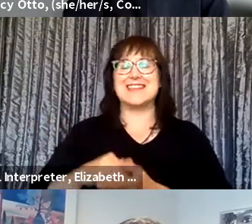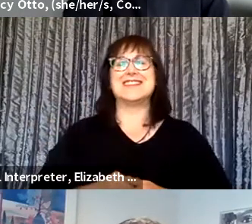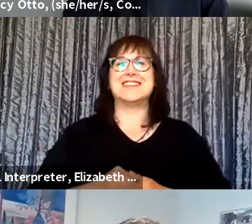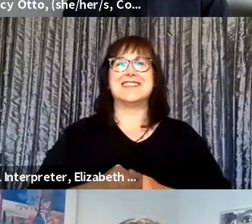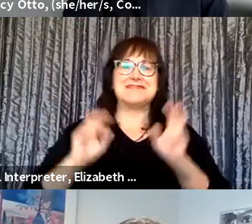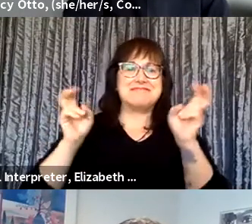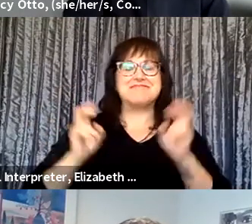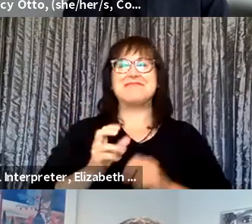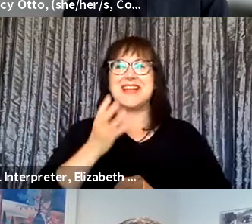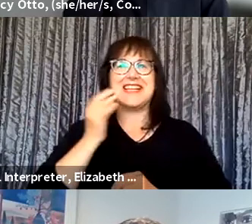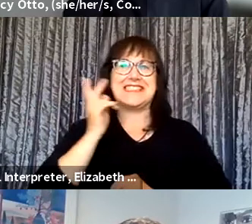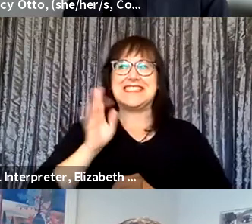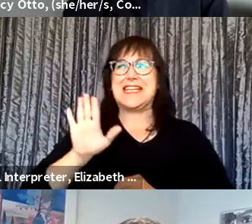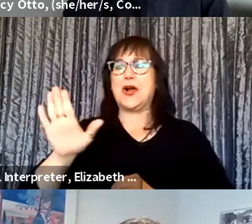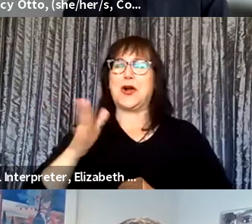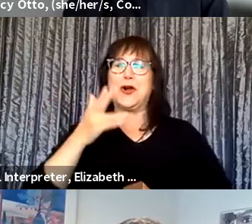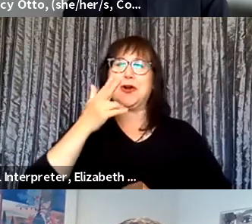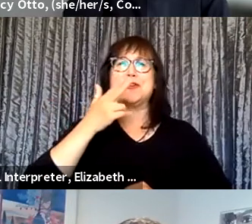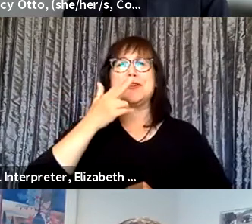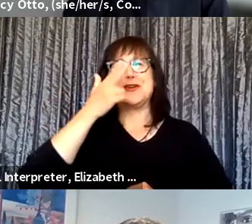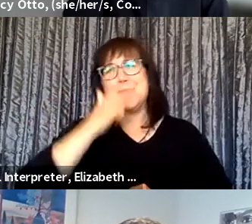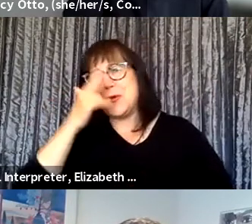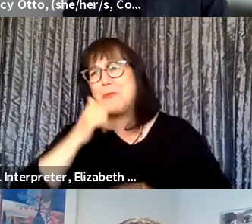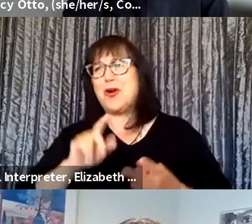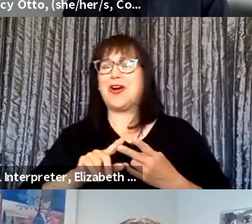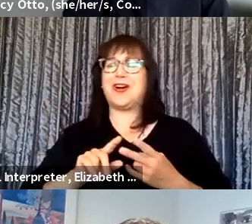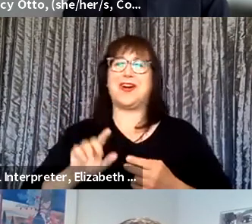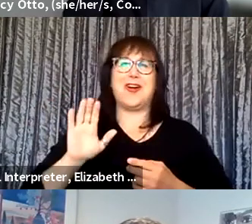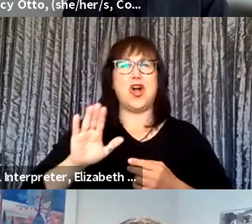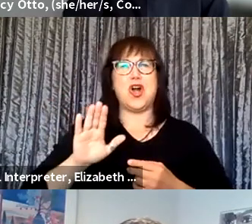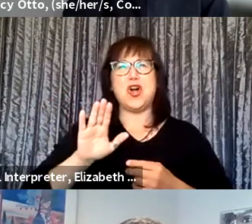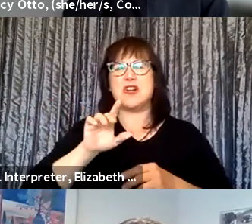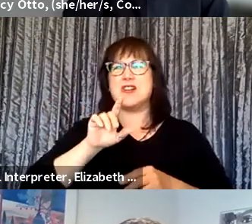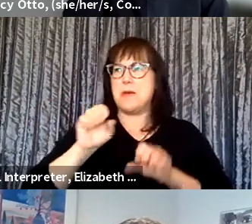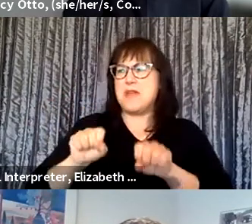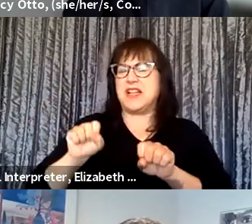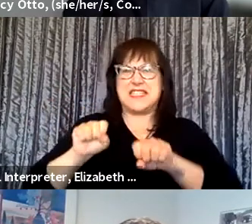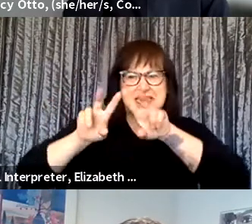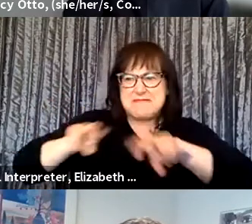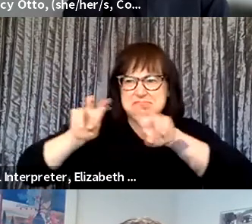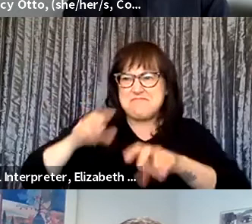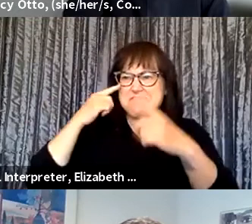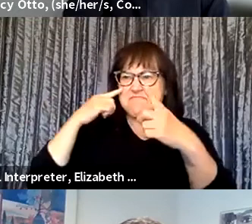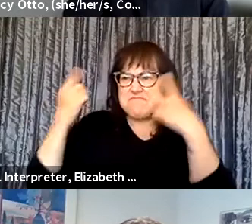see her humor, her wit, her critical thinking and you know, her filmmaking vision.